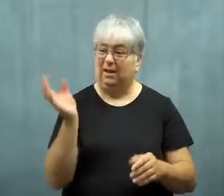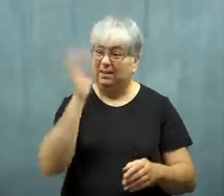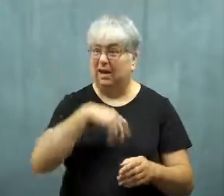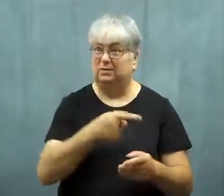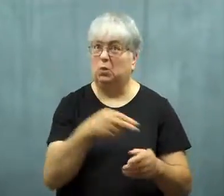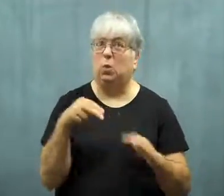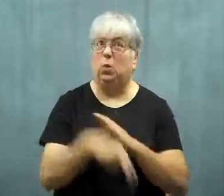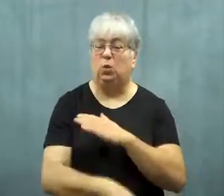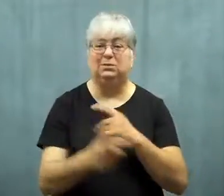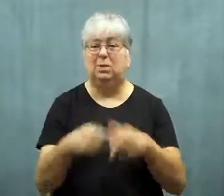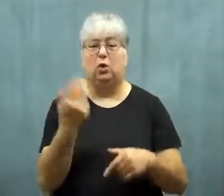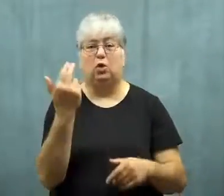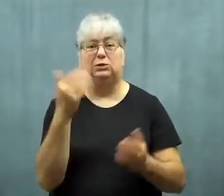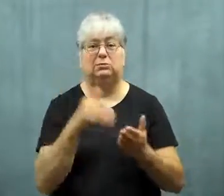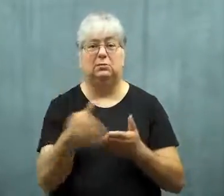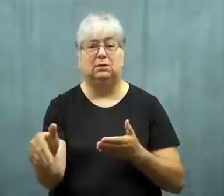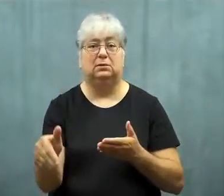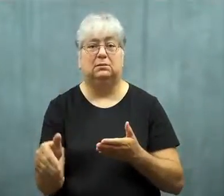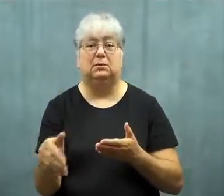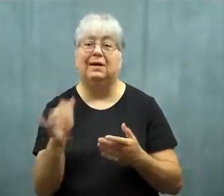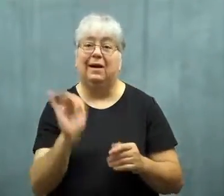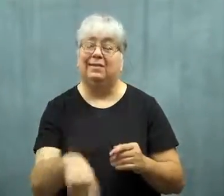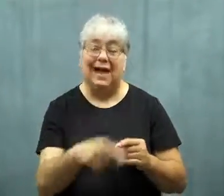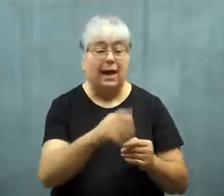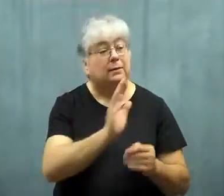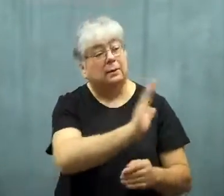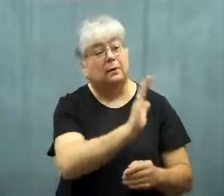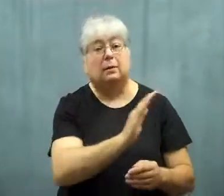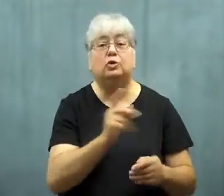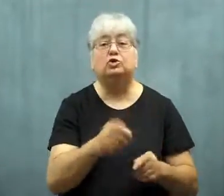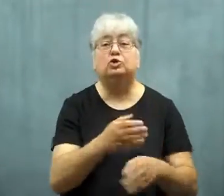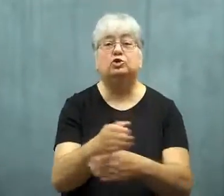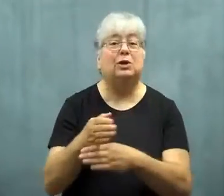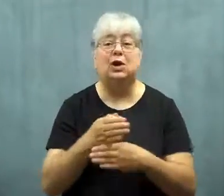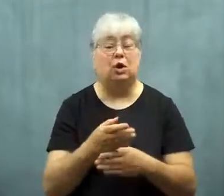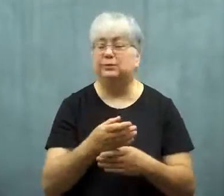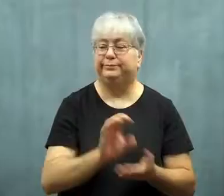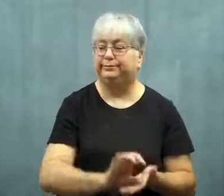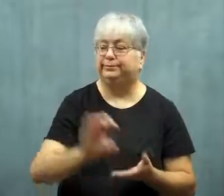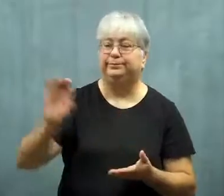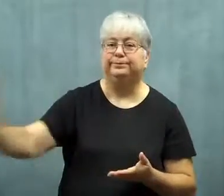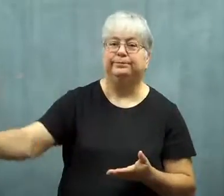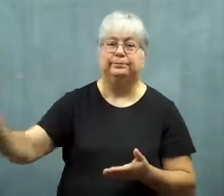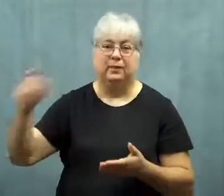It's estimated Penn State will lose $13 million from that.